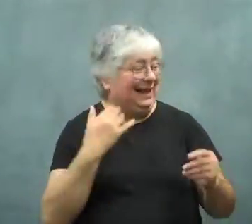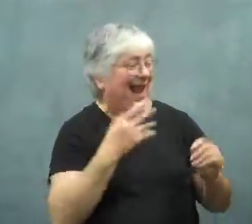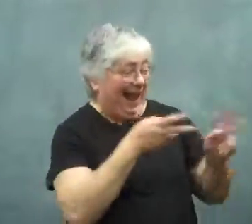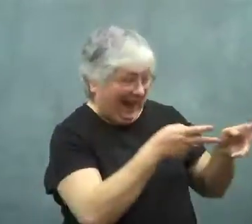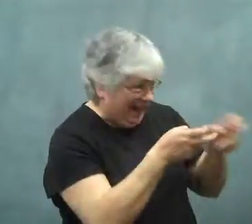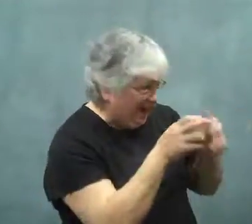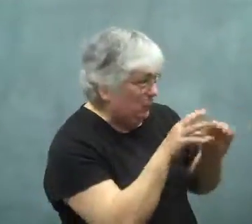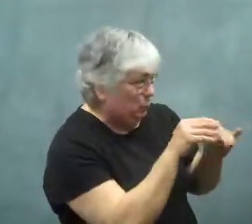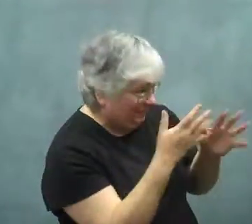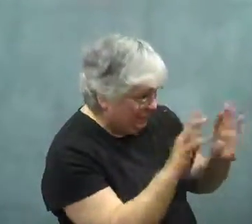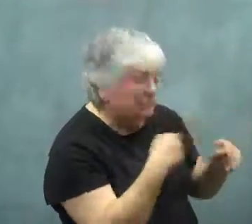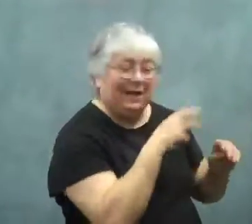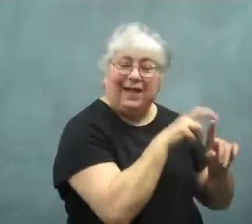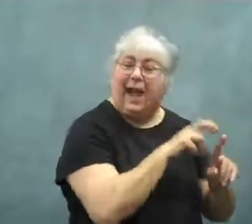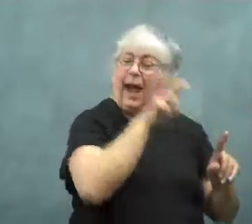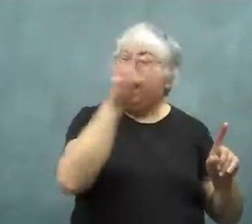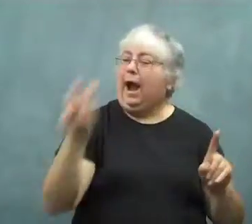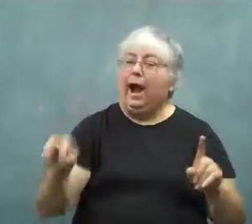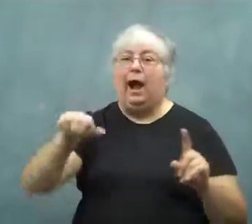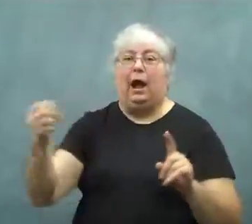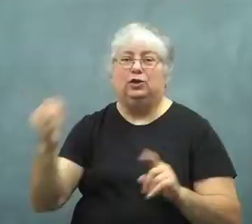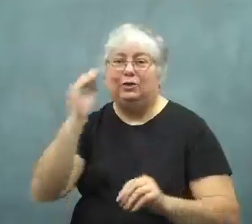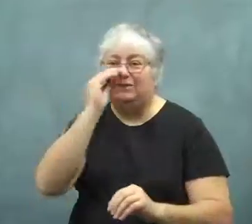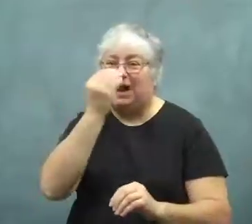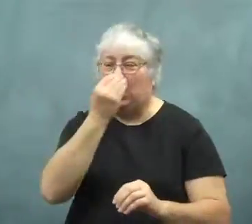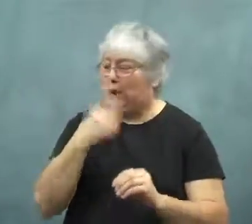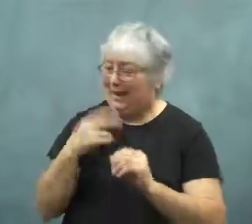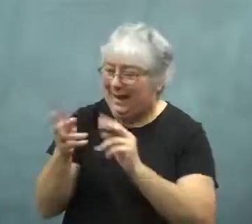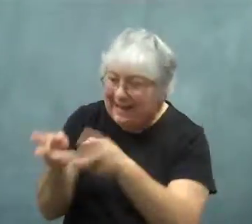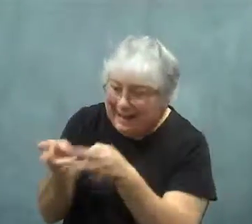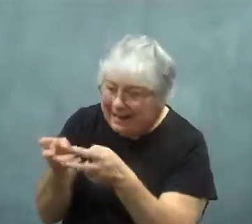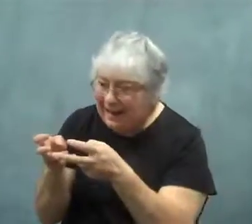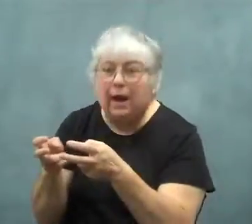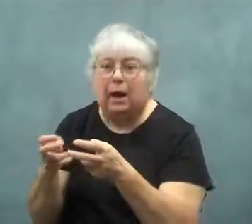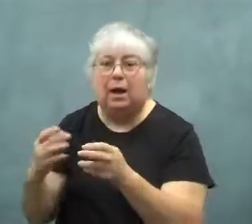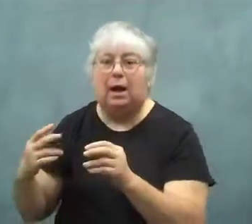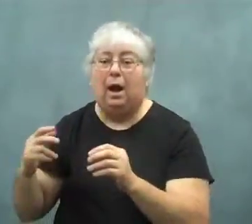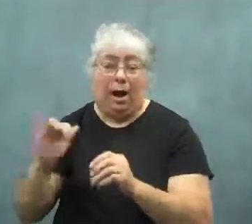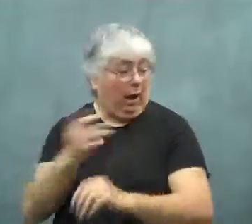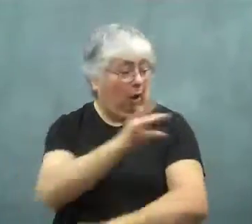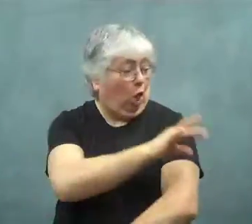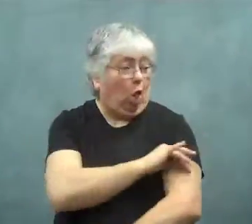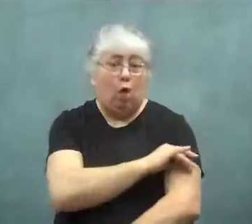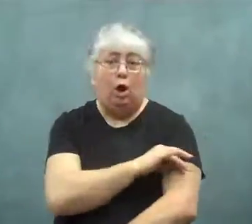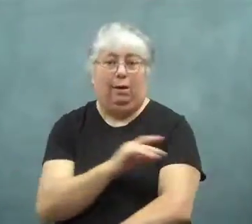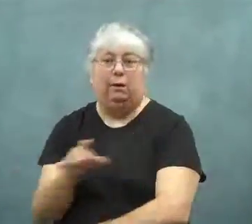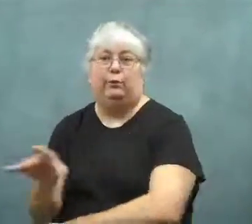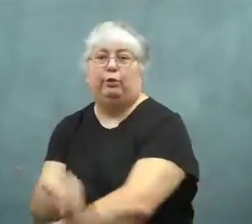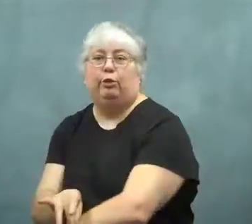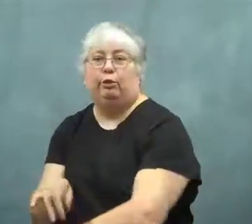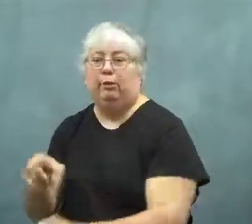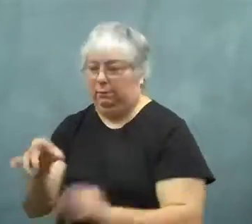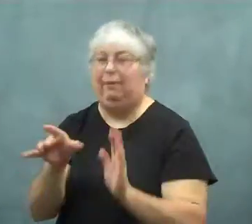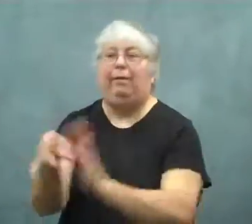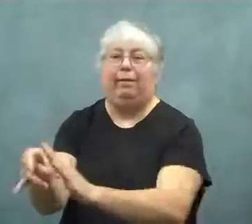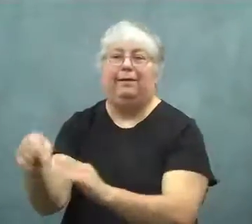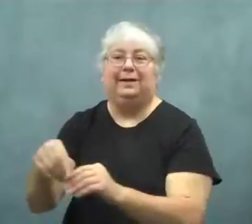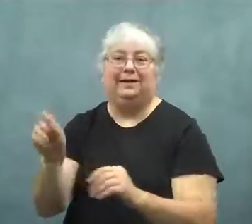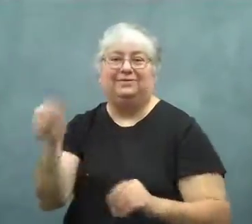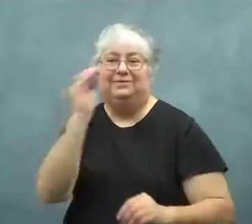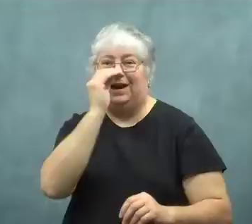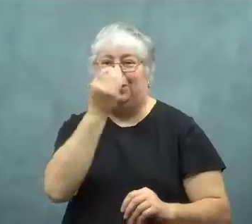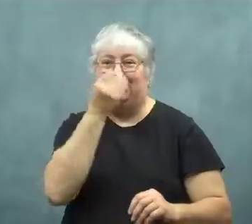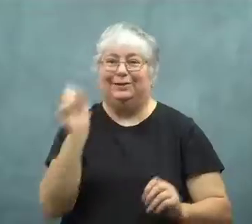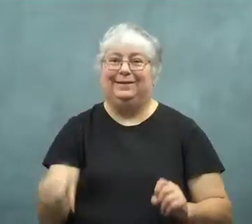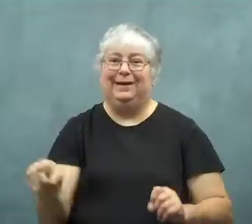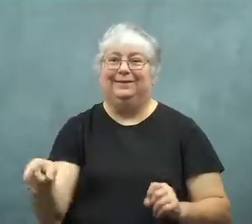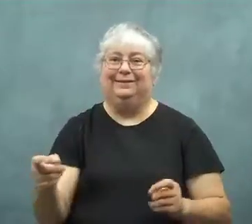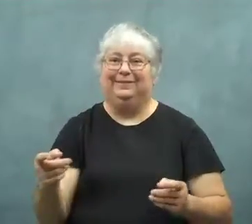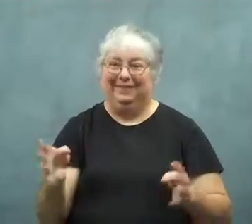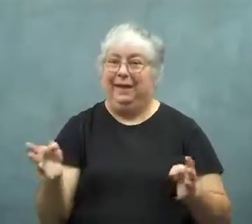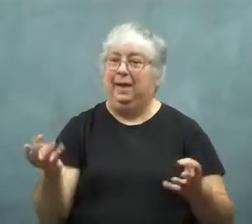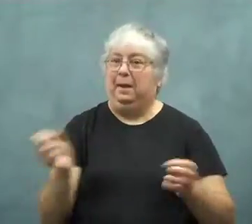When they finish and move on to another flower, the pollen is transferred.